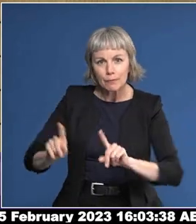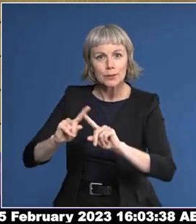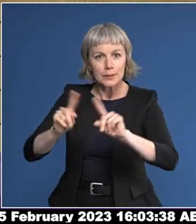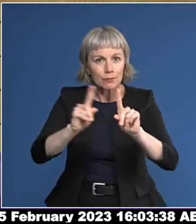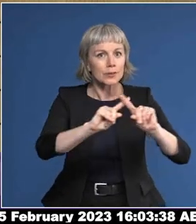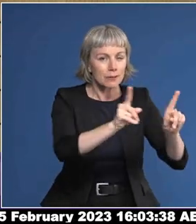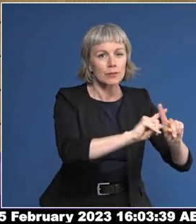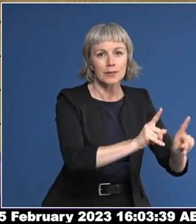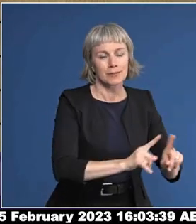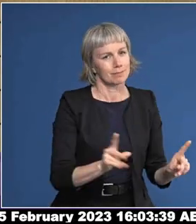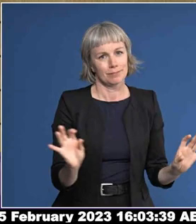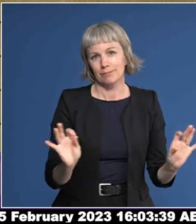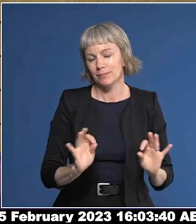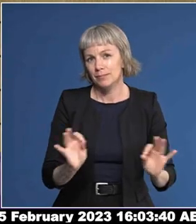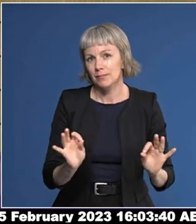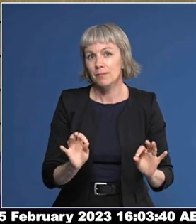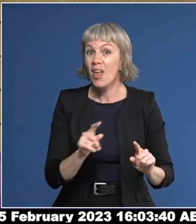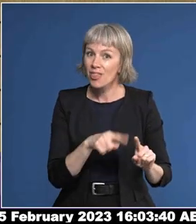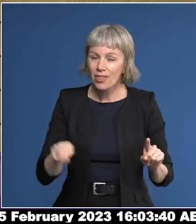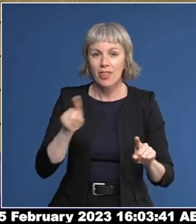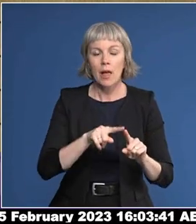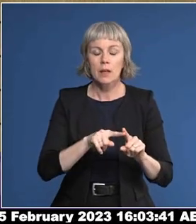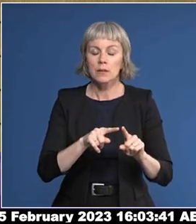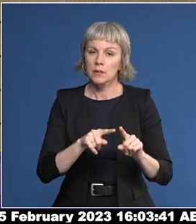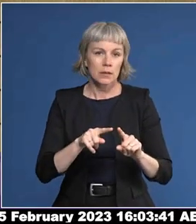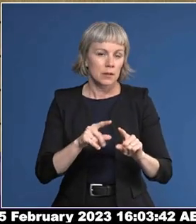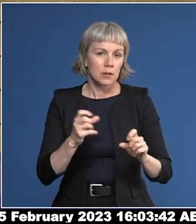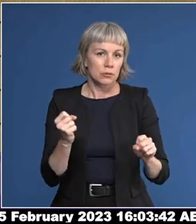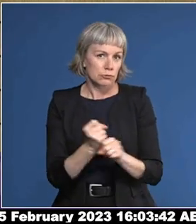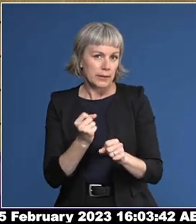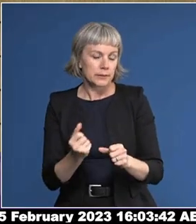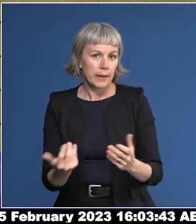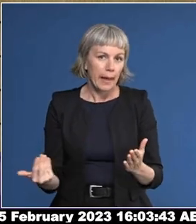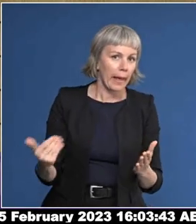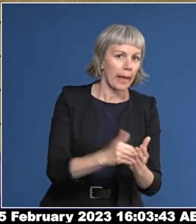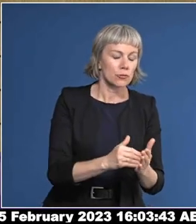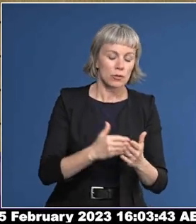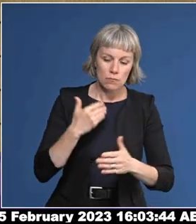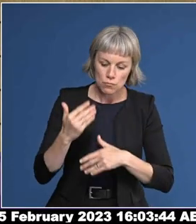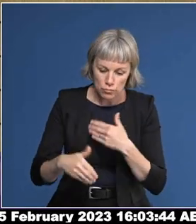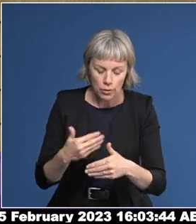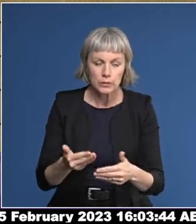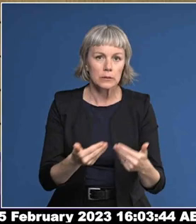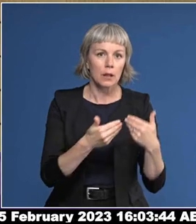that leads to additional processes for some providers that are not there for others.